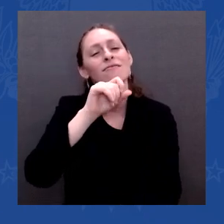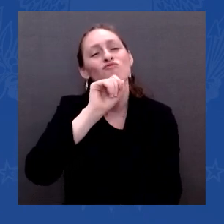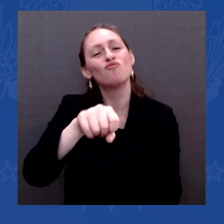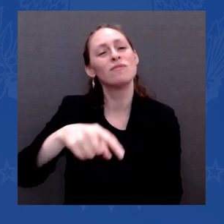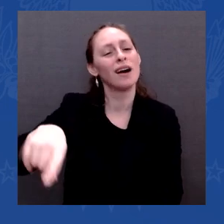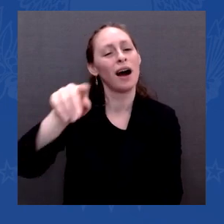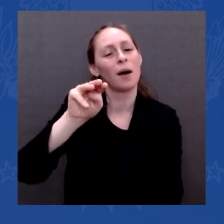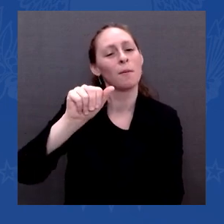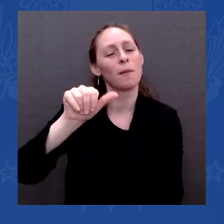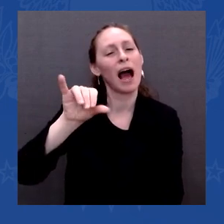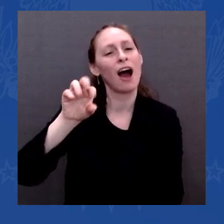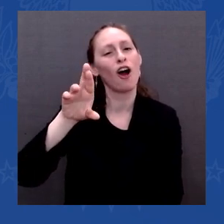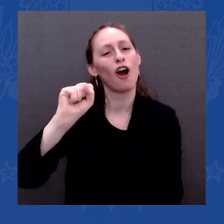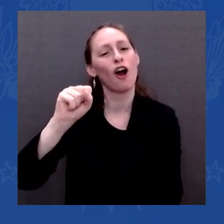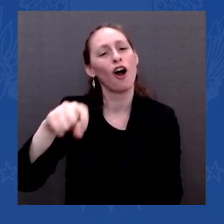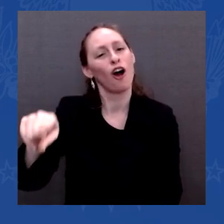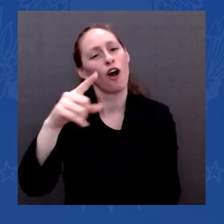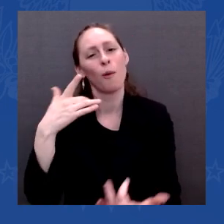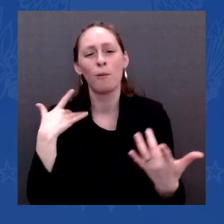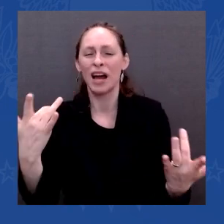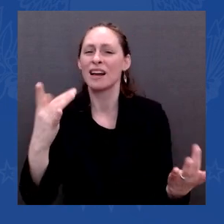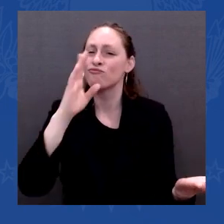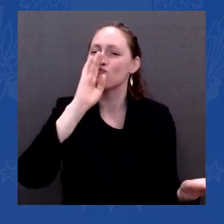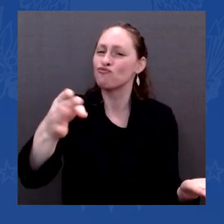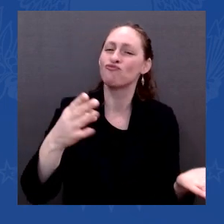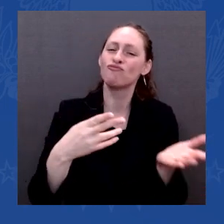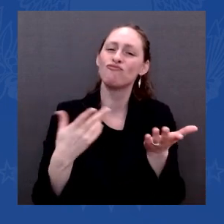So, let’s keep investing in the future of every city and town in America.